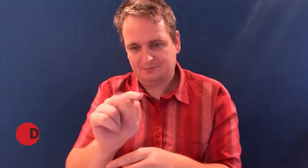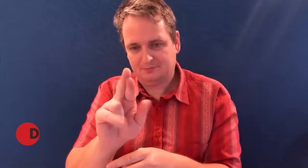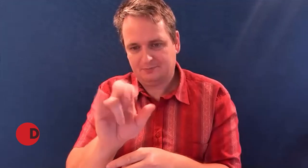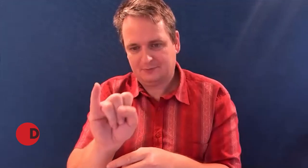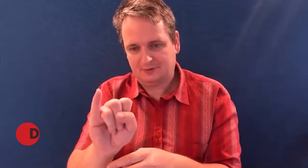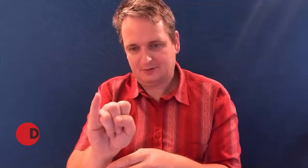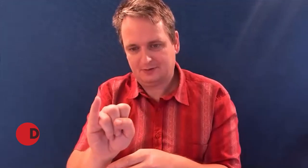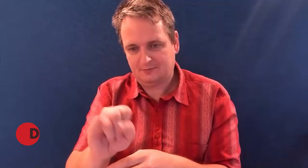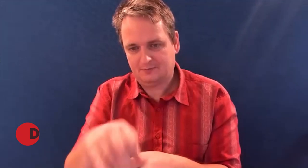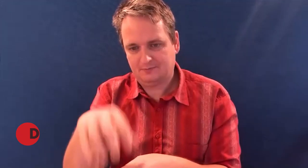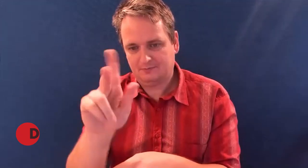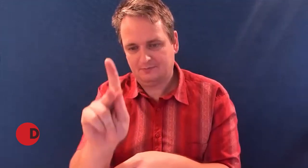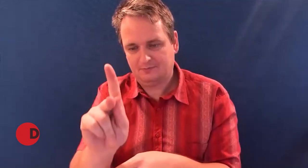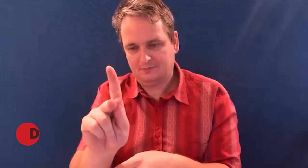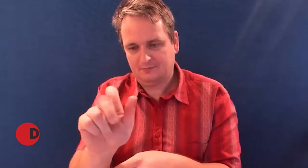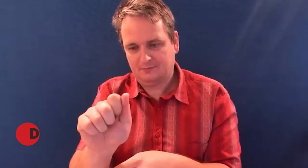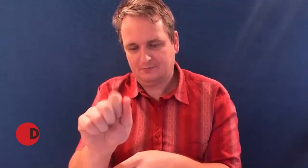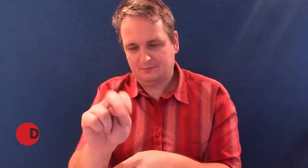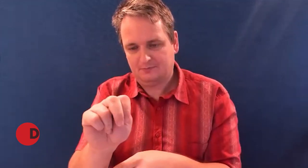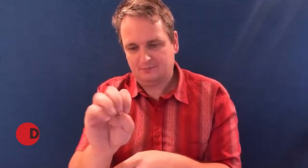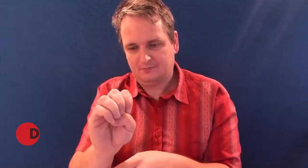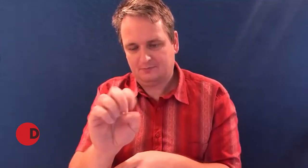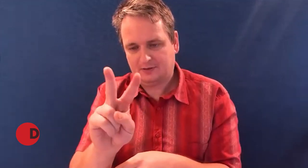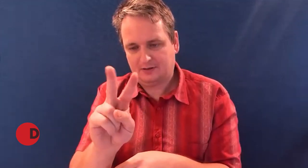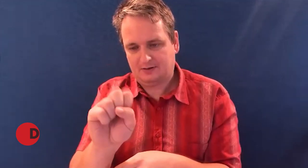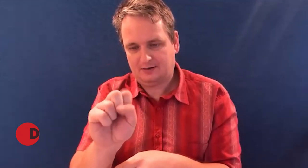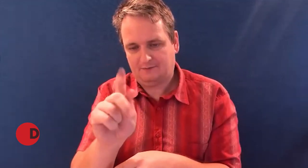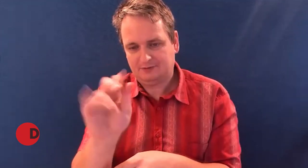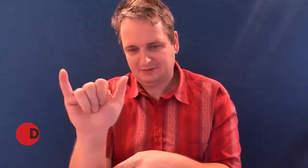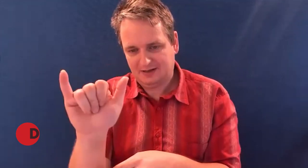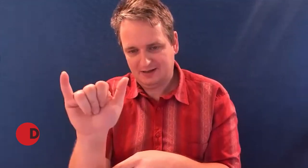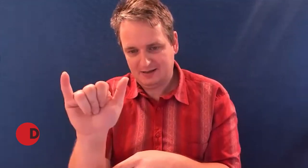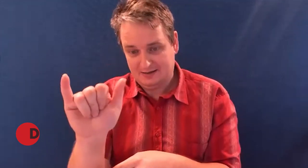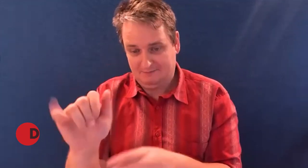his name is Dimitri Kanevsky who is famous for